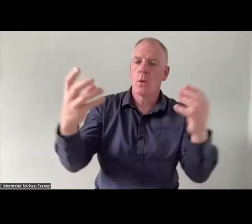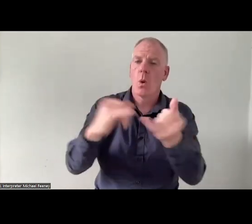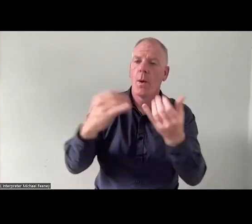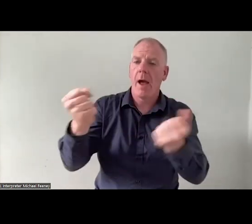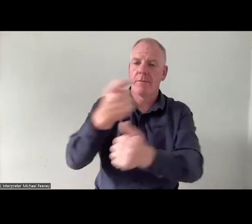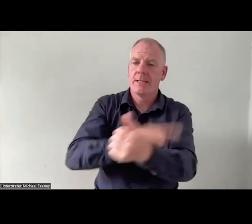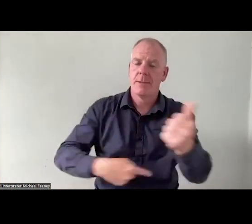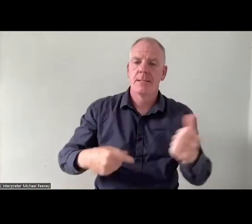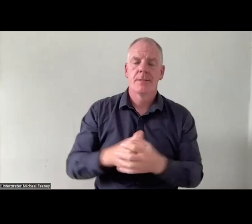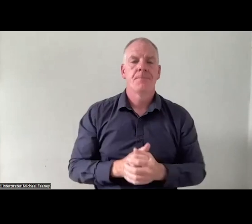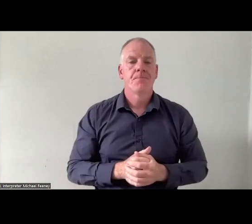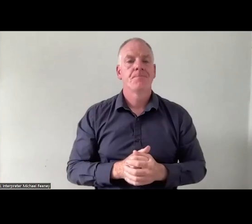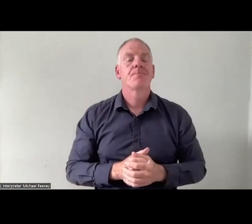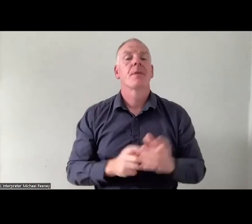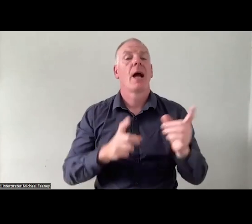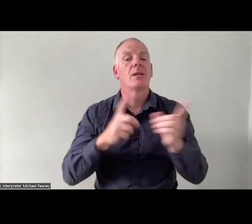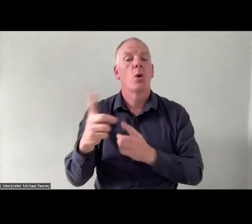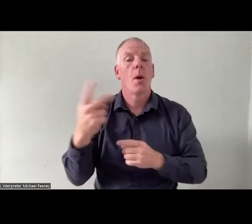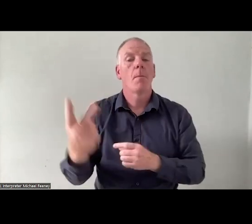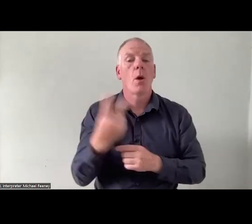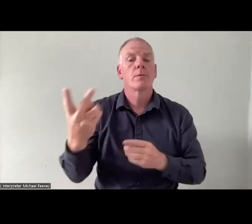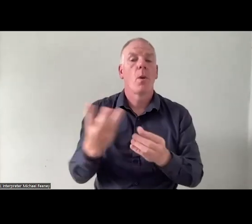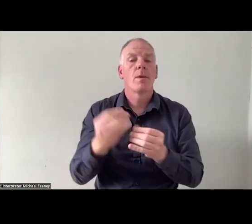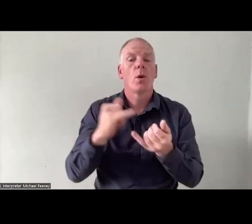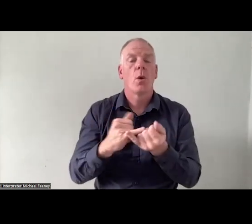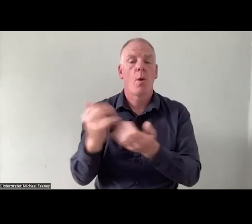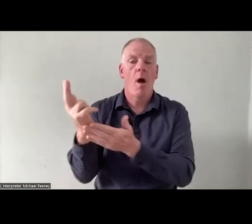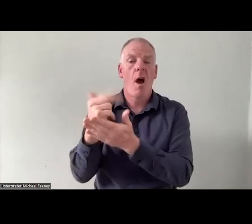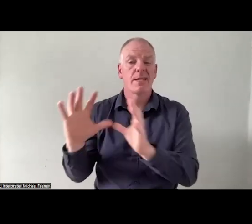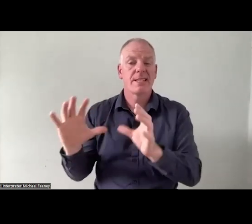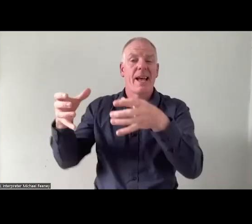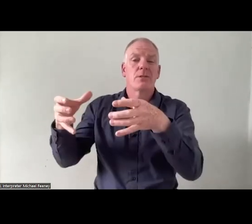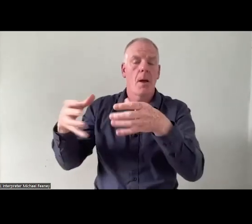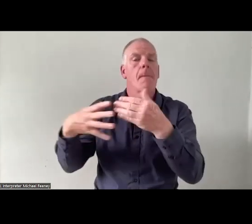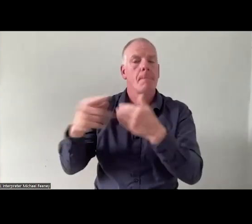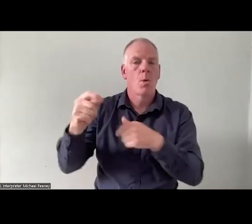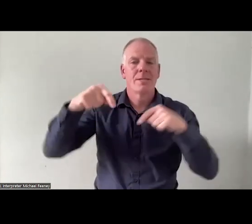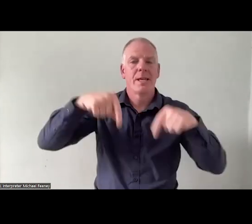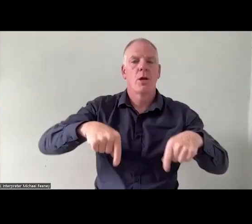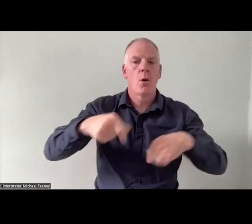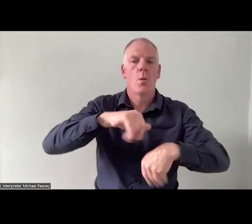And that we do in partnership with the arts sector, primarily here in Ireland.